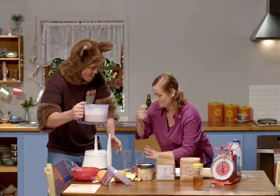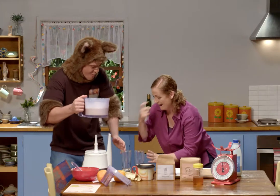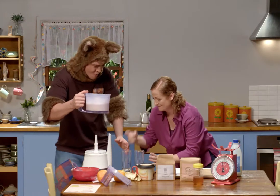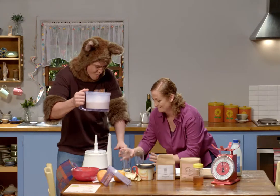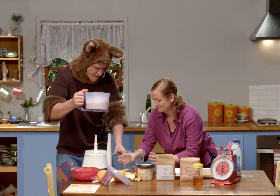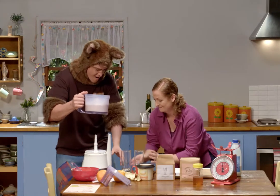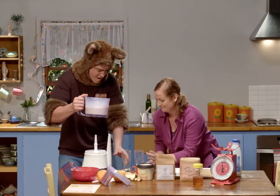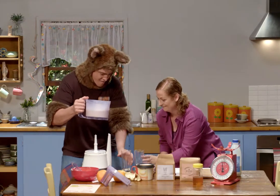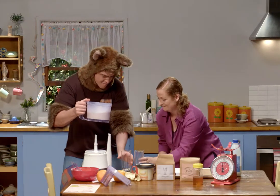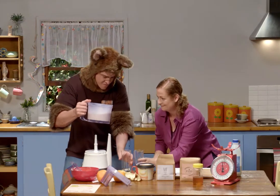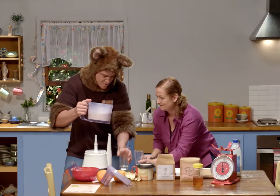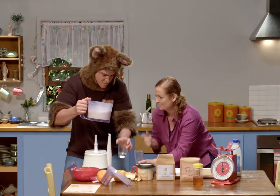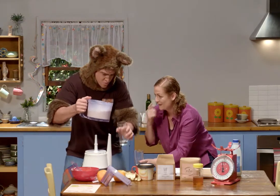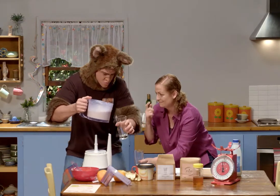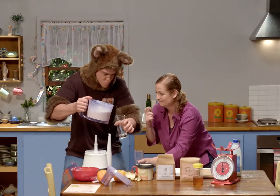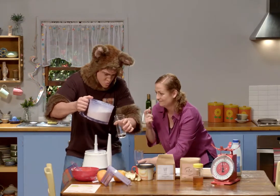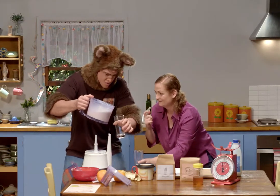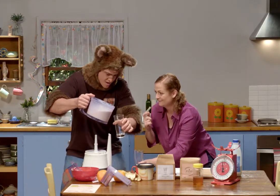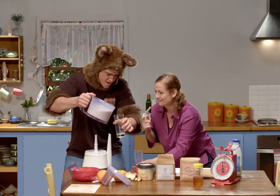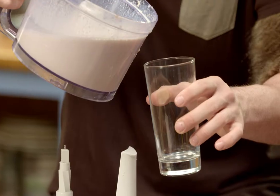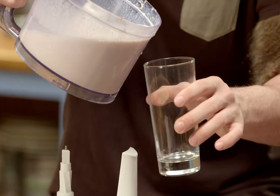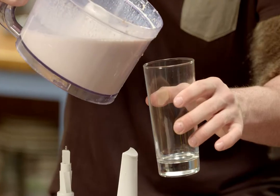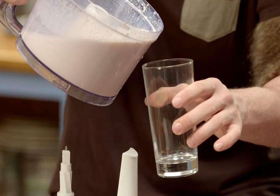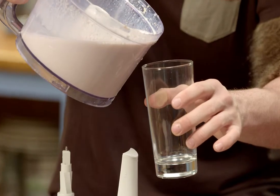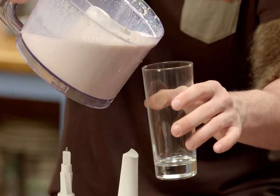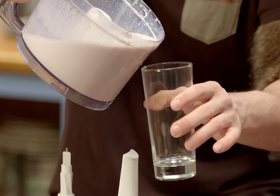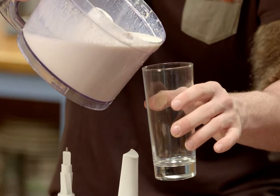Careful. Careful pouring.